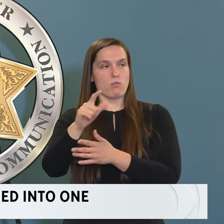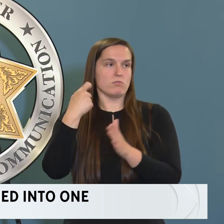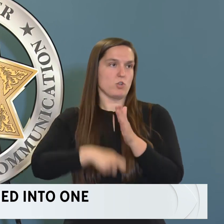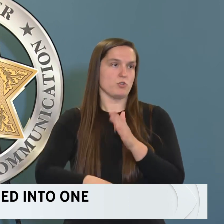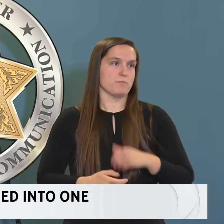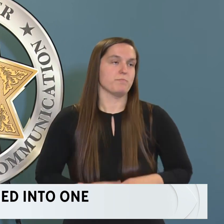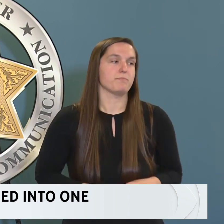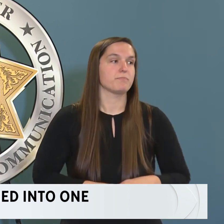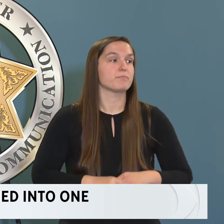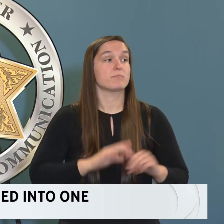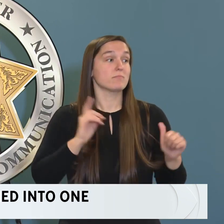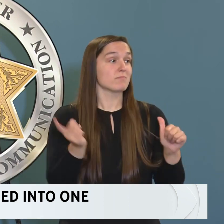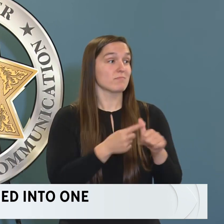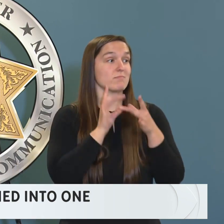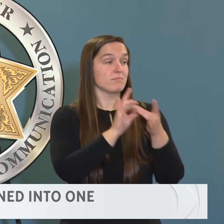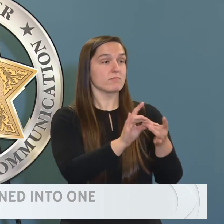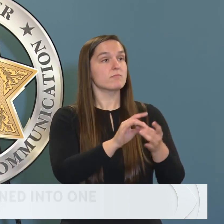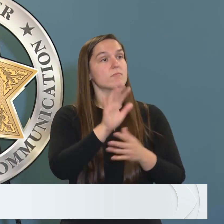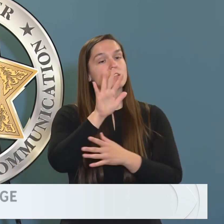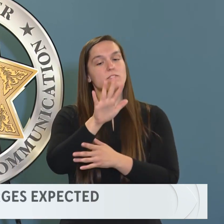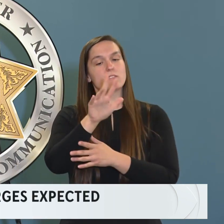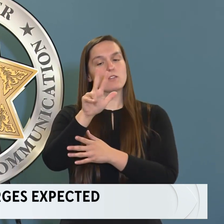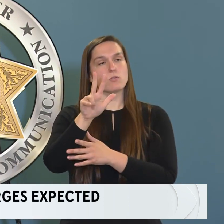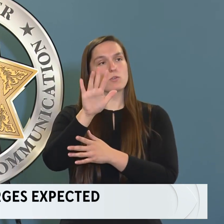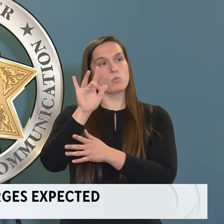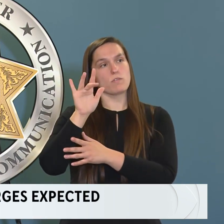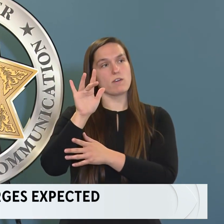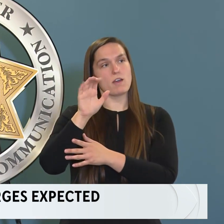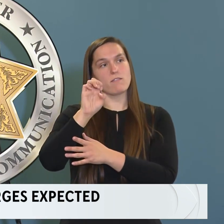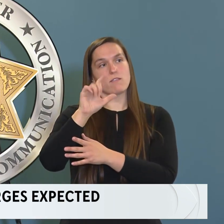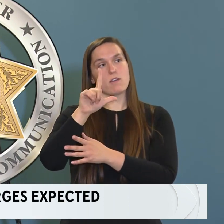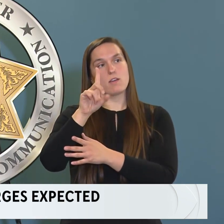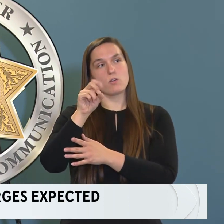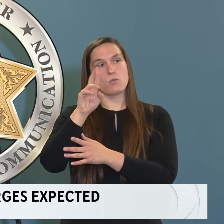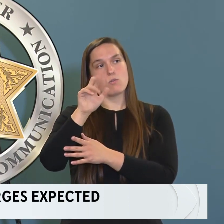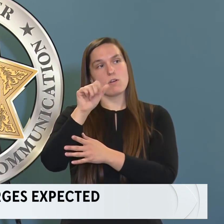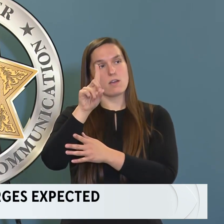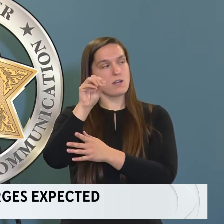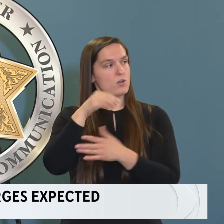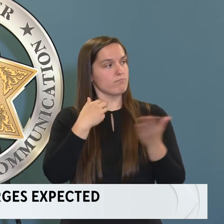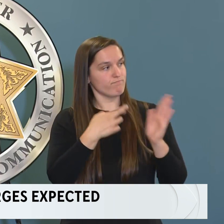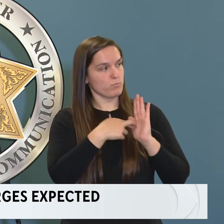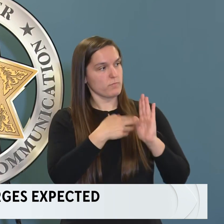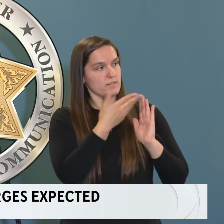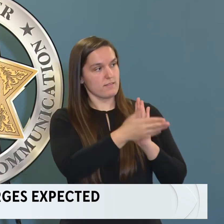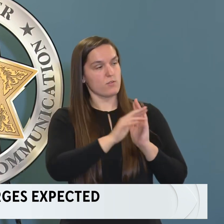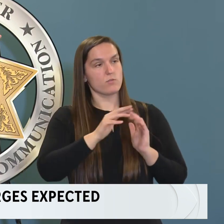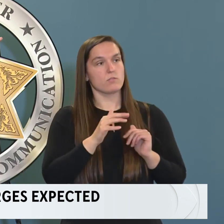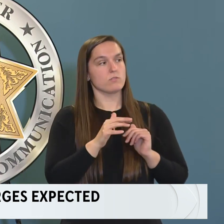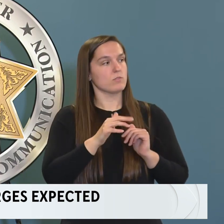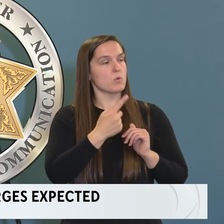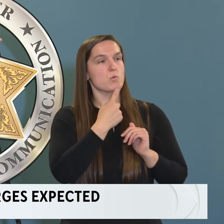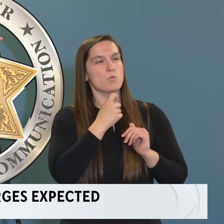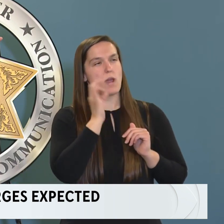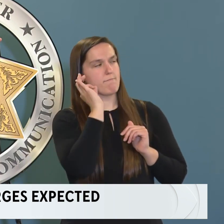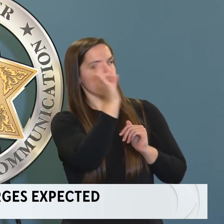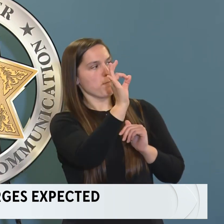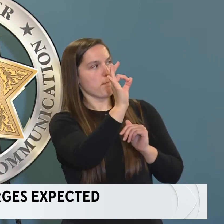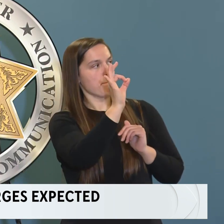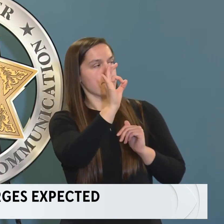INVESTIGATION. AND WHETHER THERE WAS SUFFICIENT EVIDENCE OF CRIMINAL CHARGES. SO FIRST